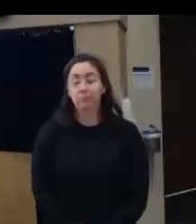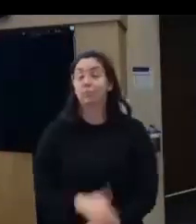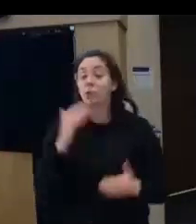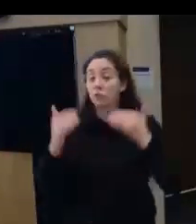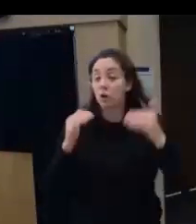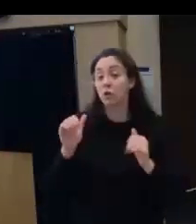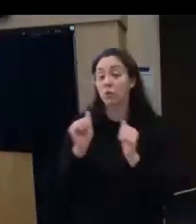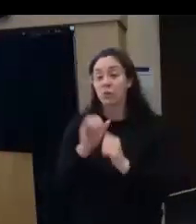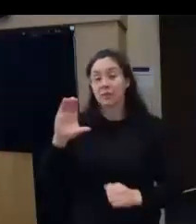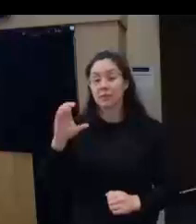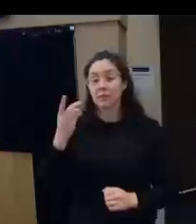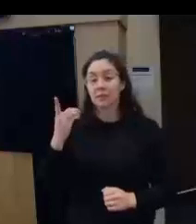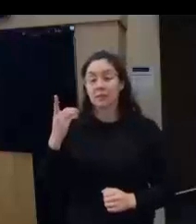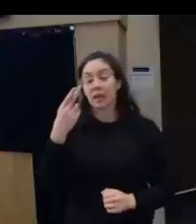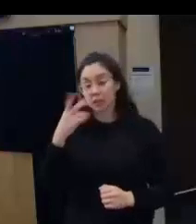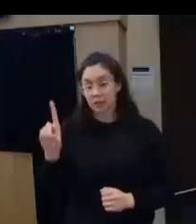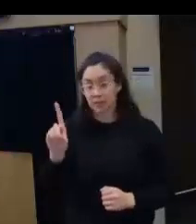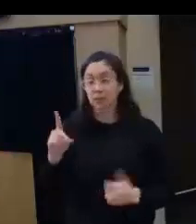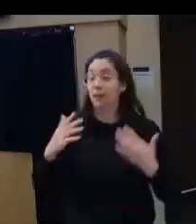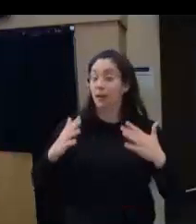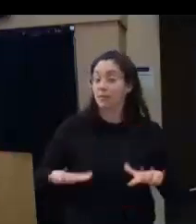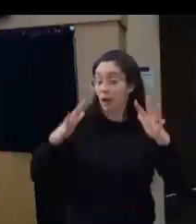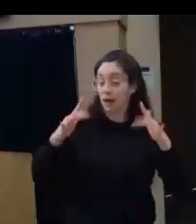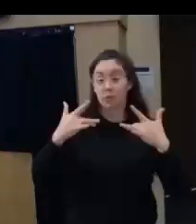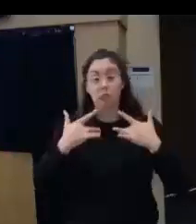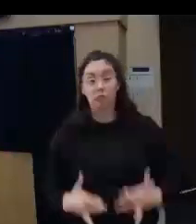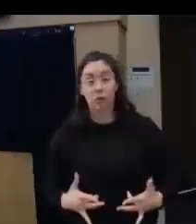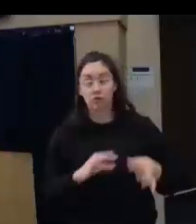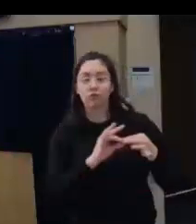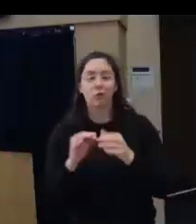congenital heart disease anxiety and depression have been associated with more primary care and